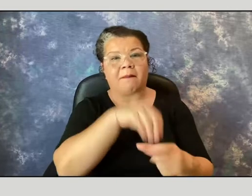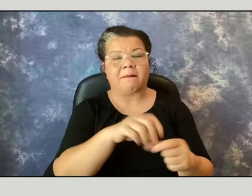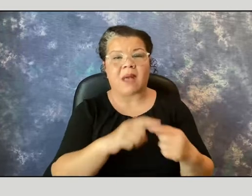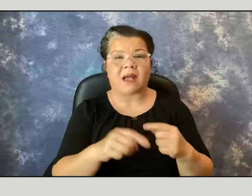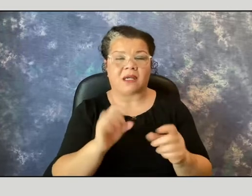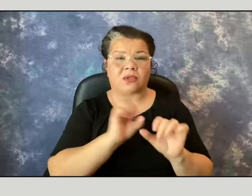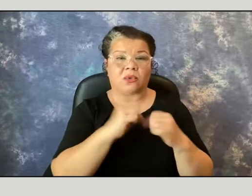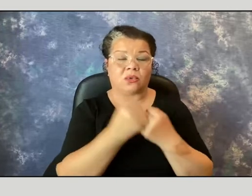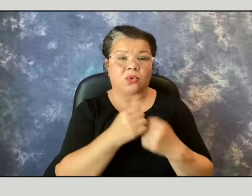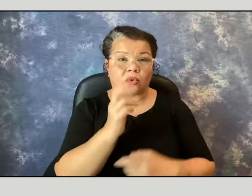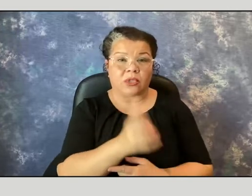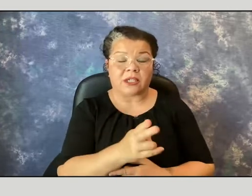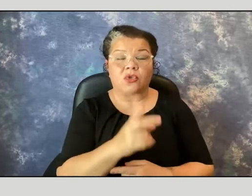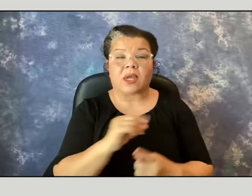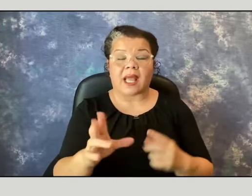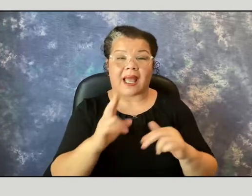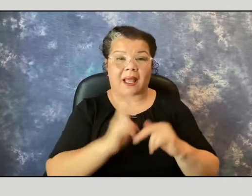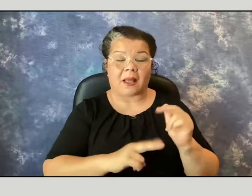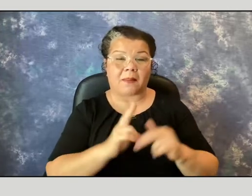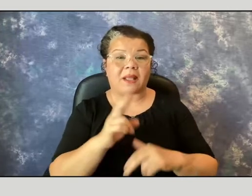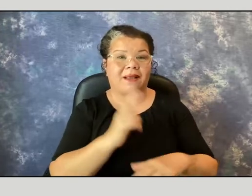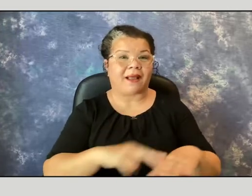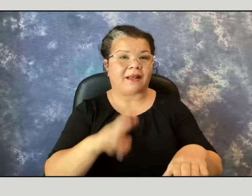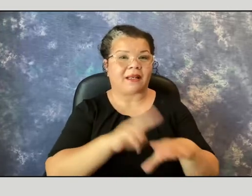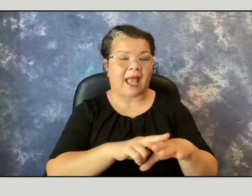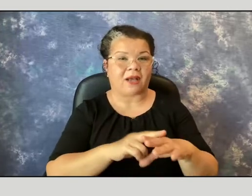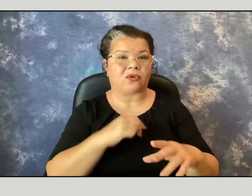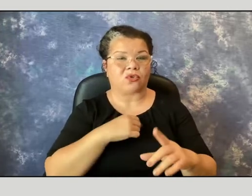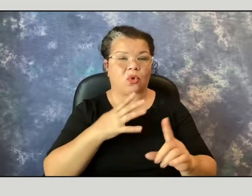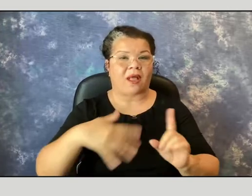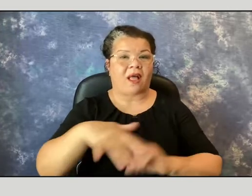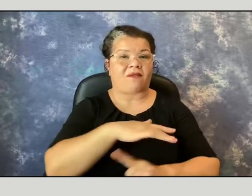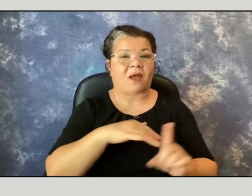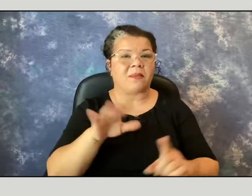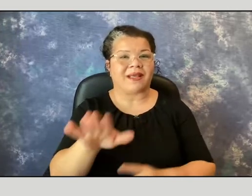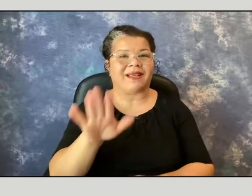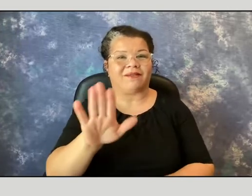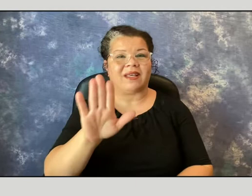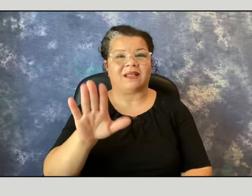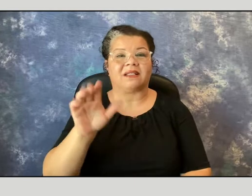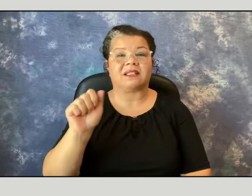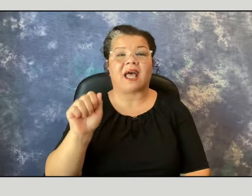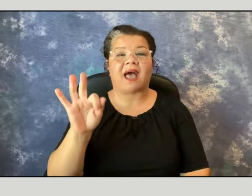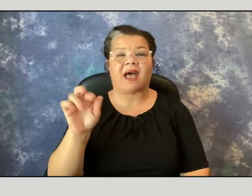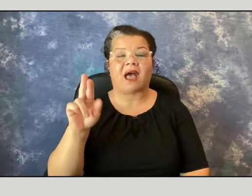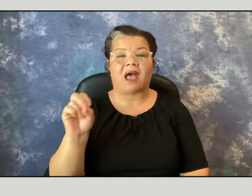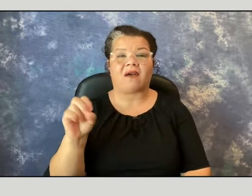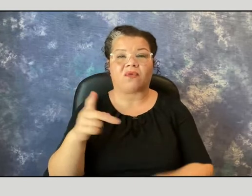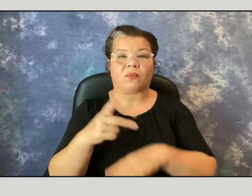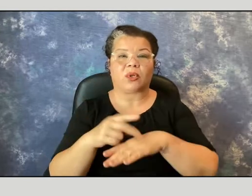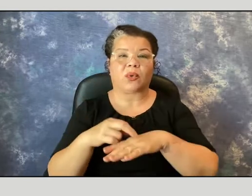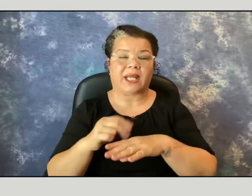and built and natural environments of his Afro Puerto Rican community. Daniel's work has been exhibited